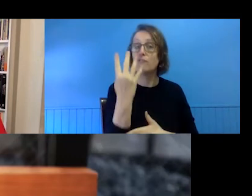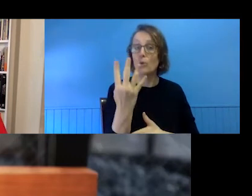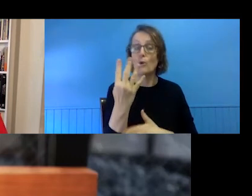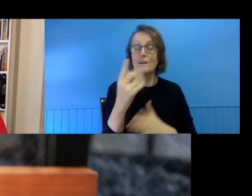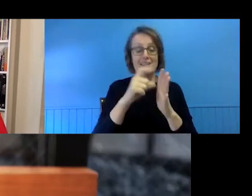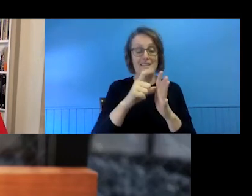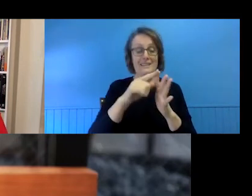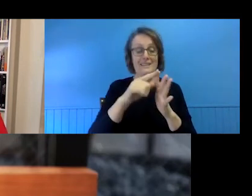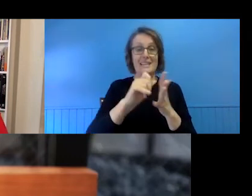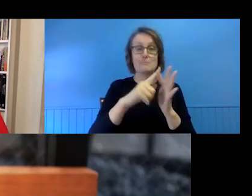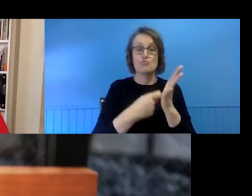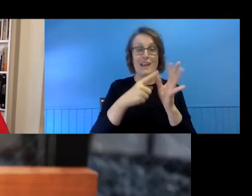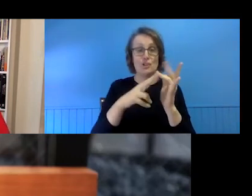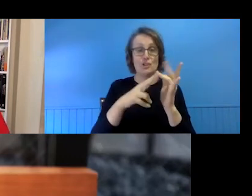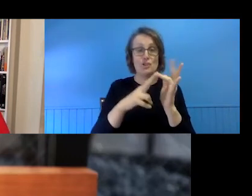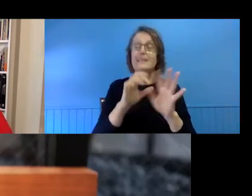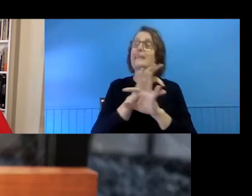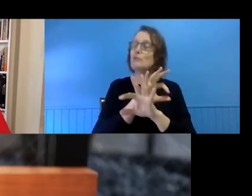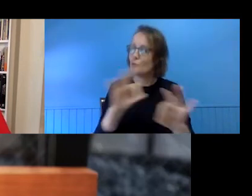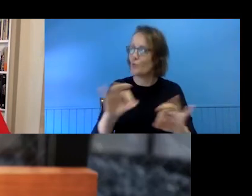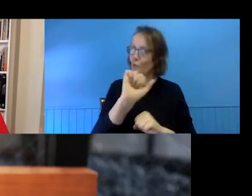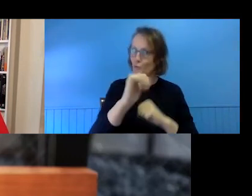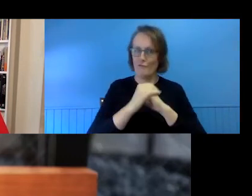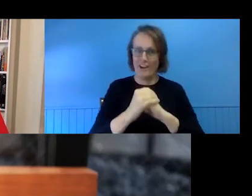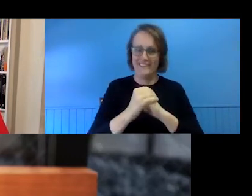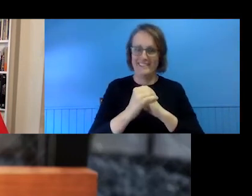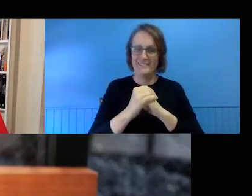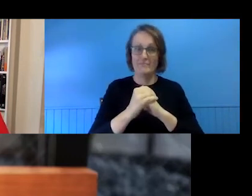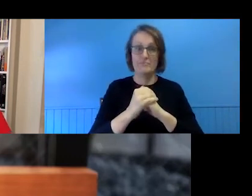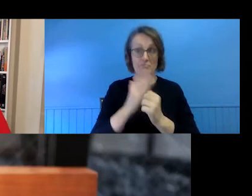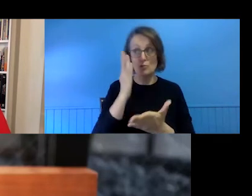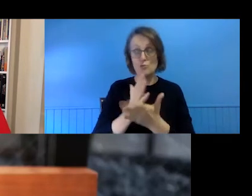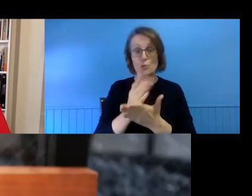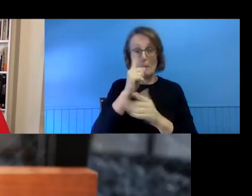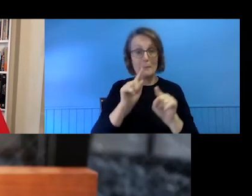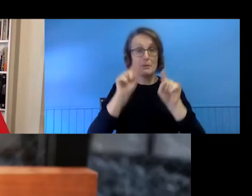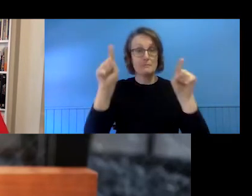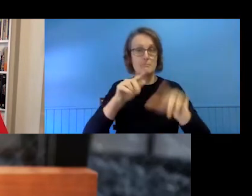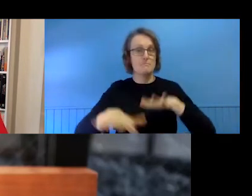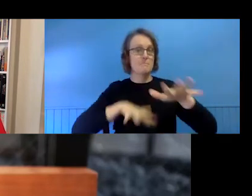your friend. People are panicking. Many of us are in dire straits and